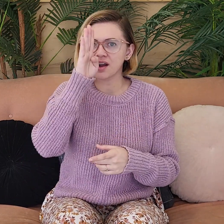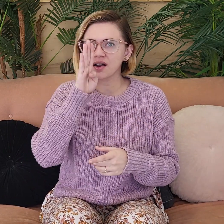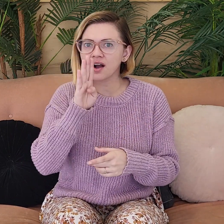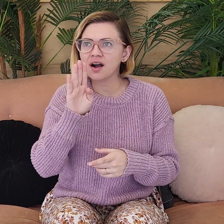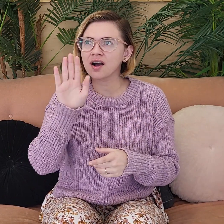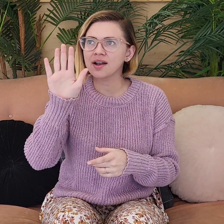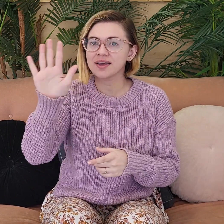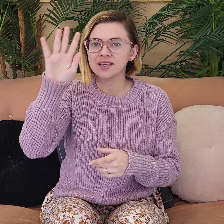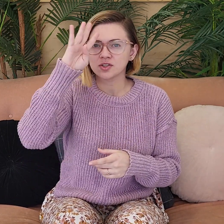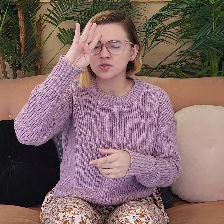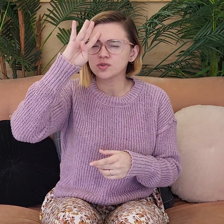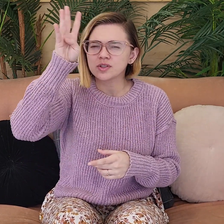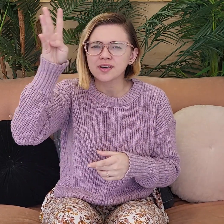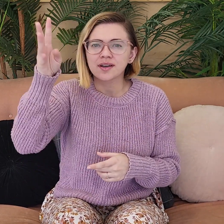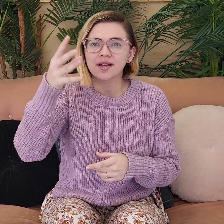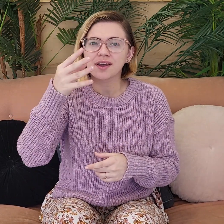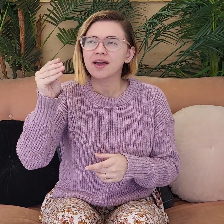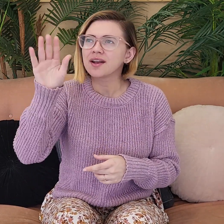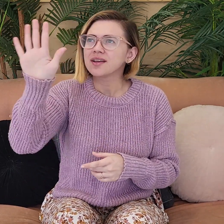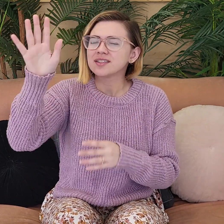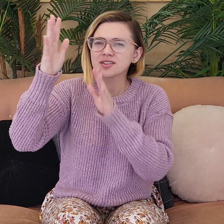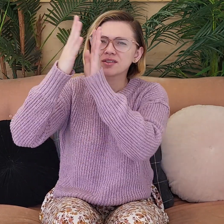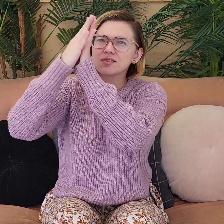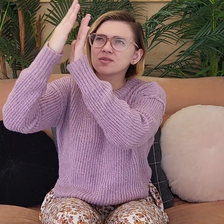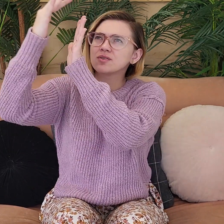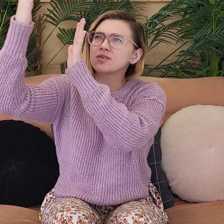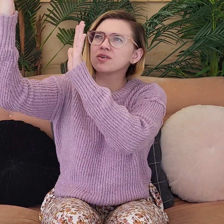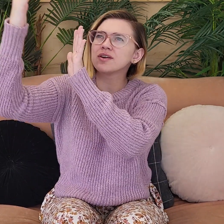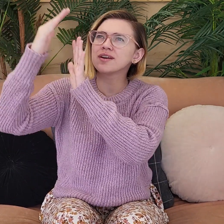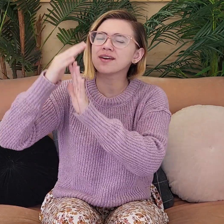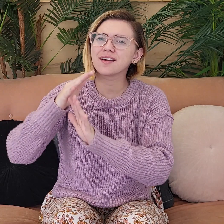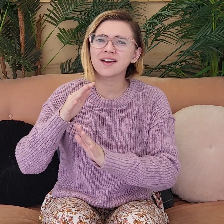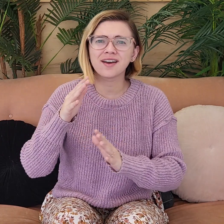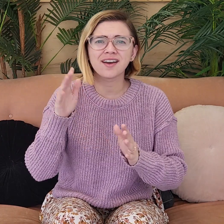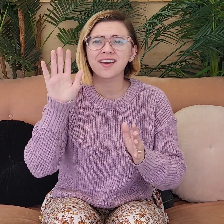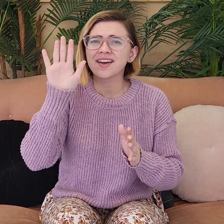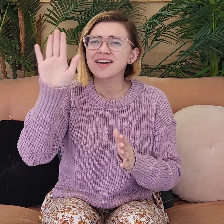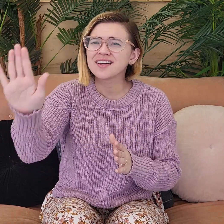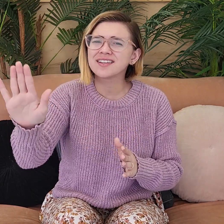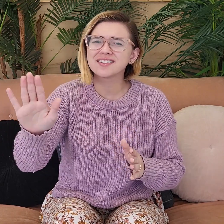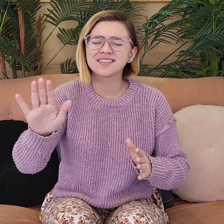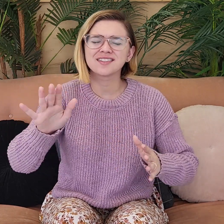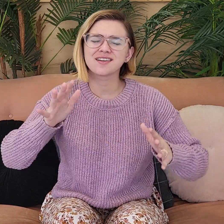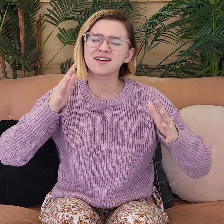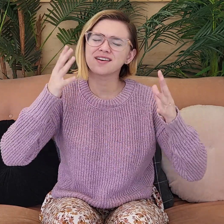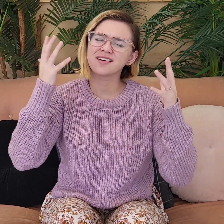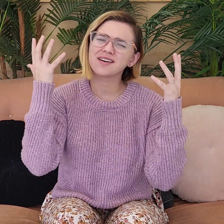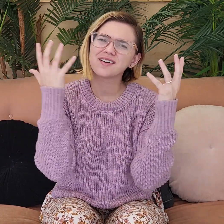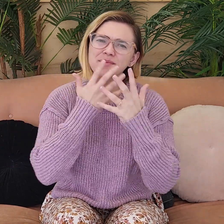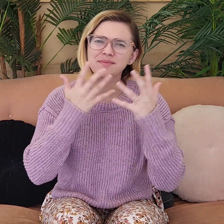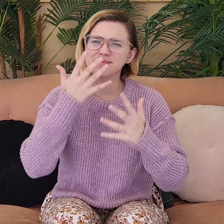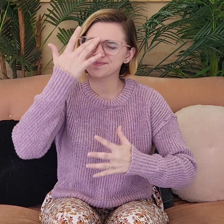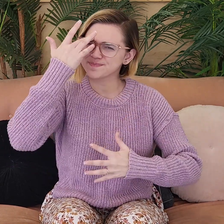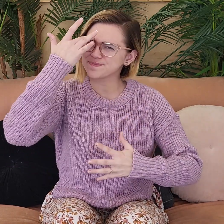understand God and his amazing creative glory and his just